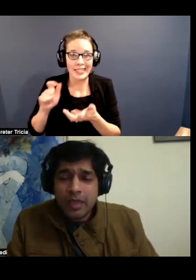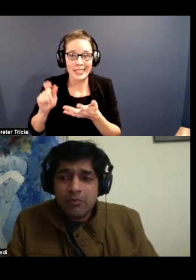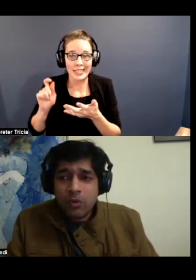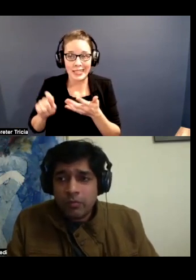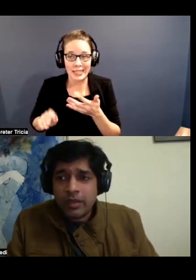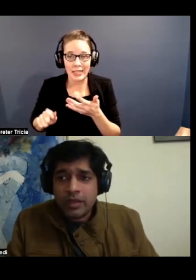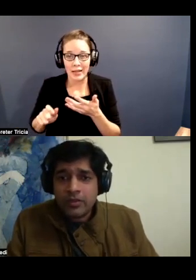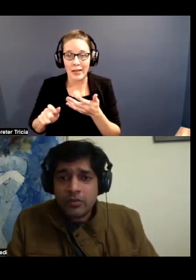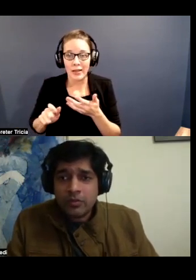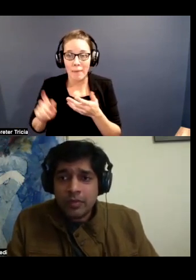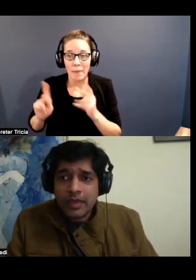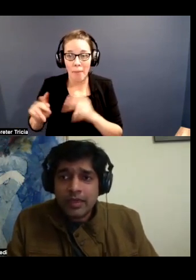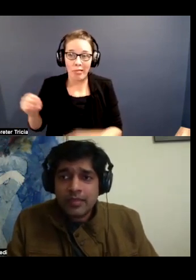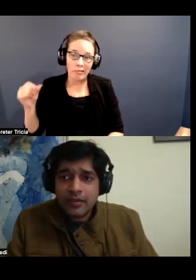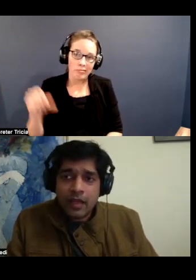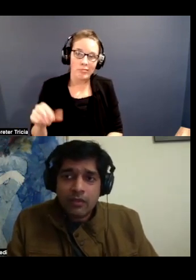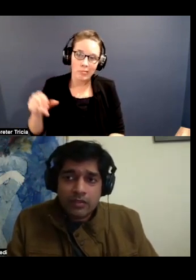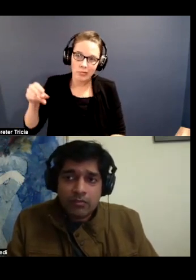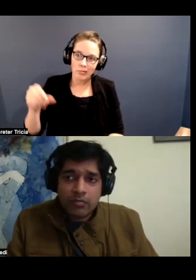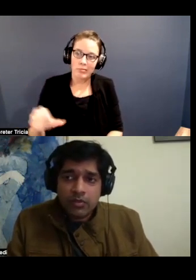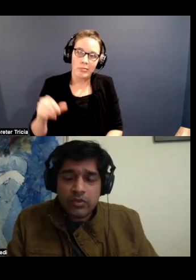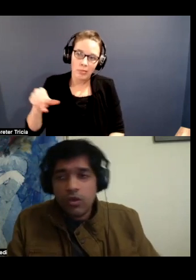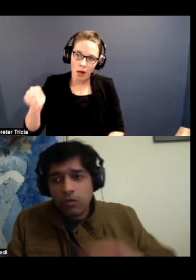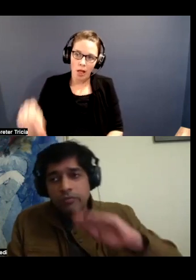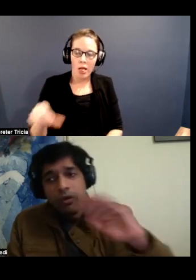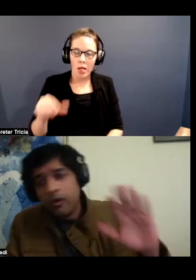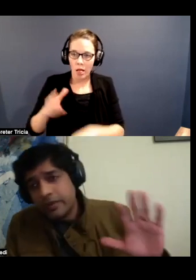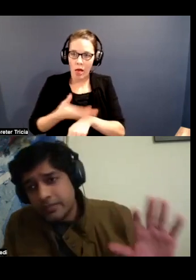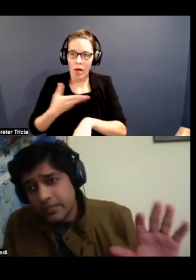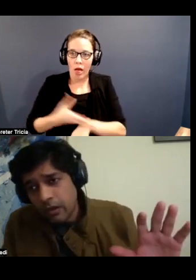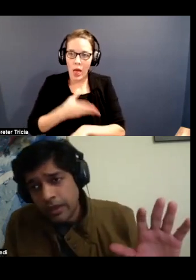more money to make their house livable. What we already saw in